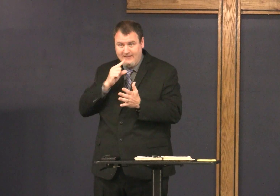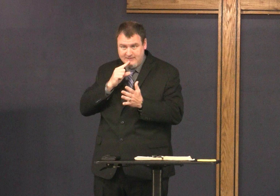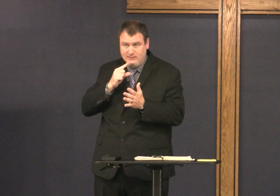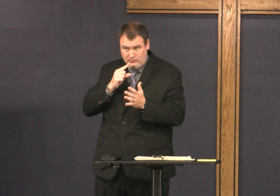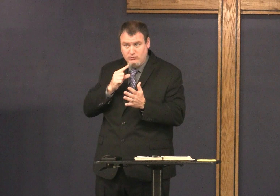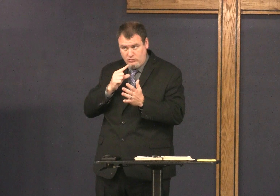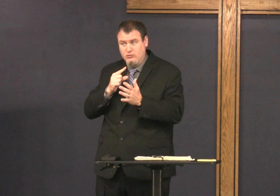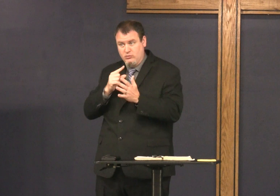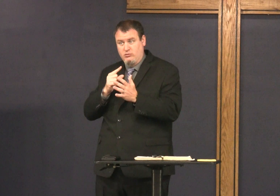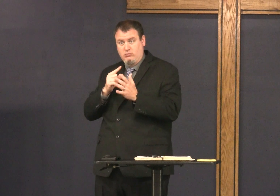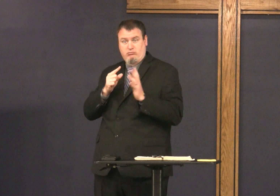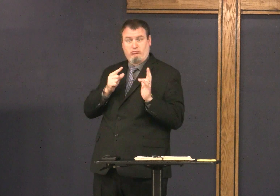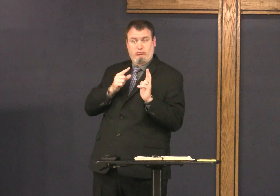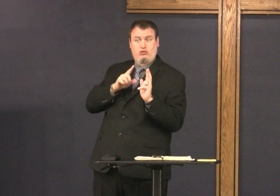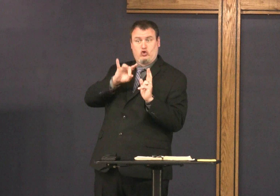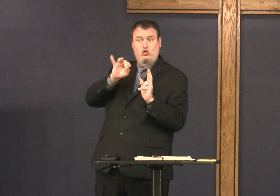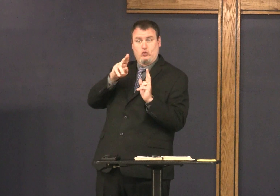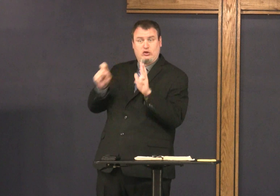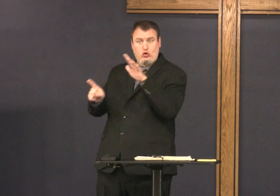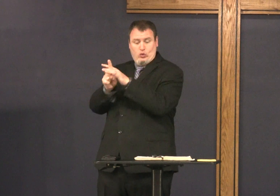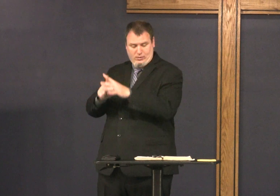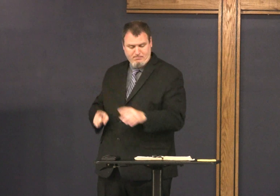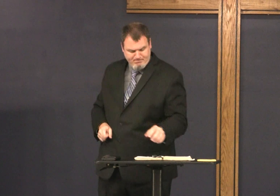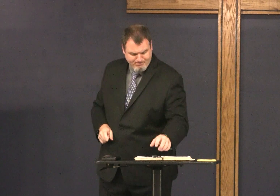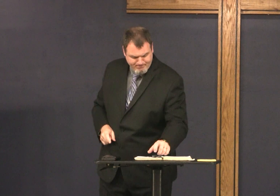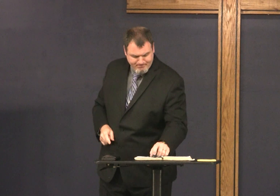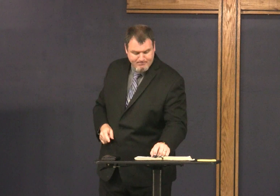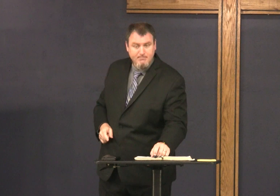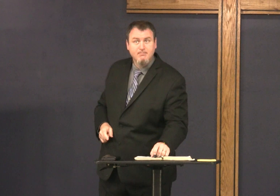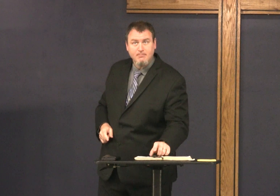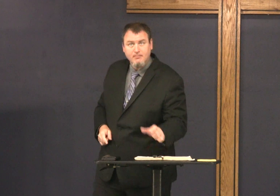but in the next verse he does say Judah showed up